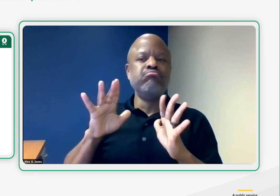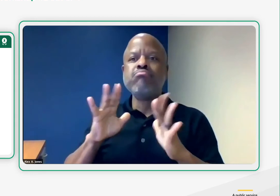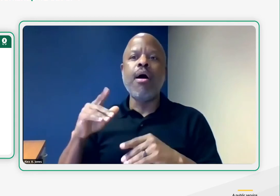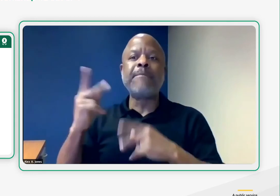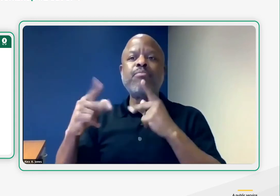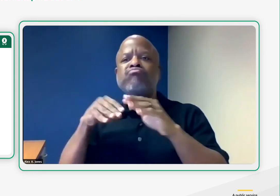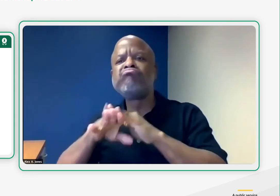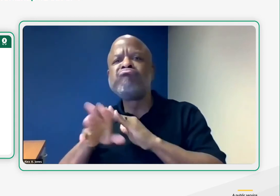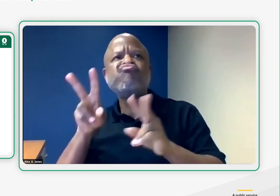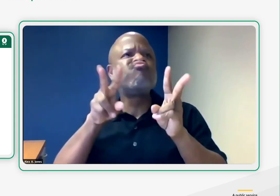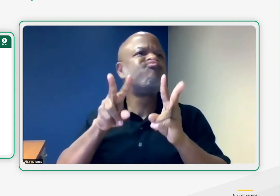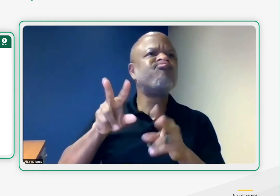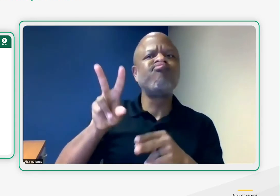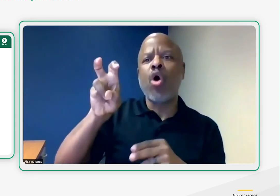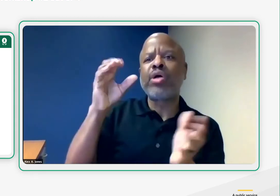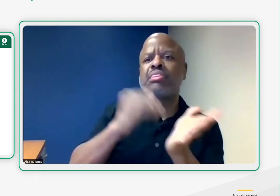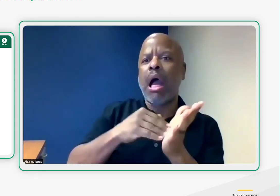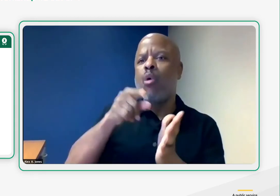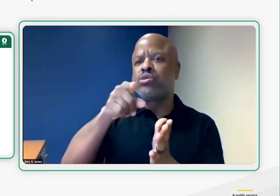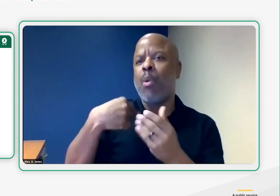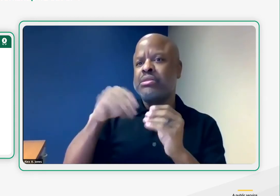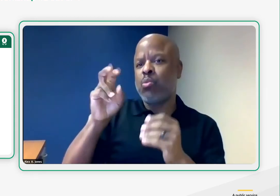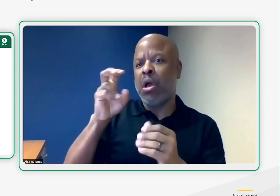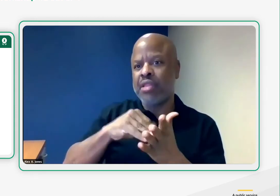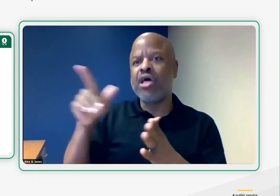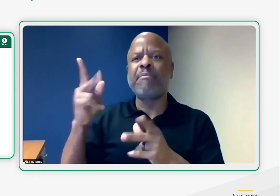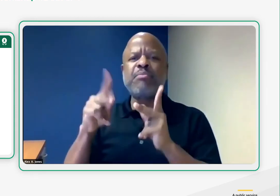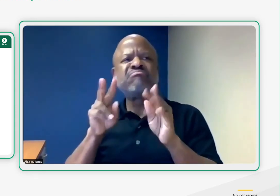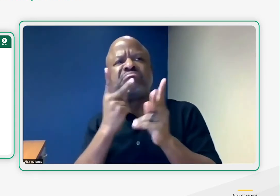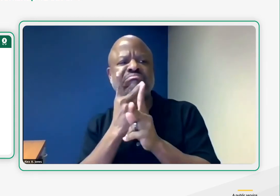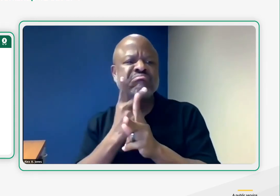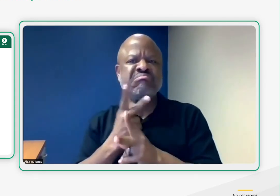So that when an individual goes in, and they see how well it is staged, they can equate